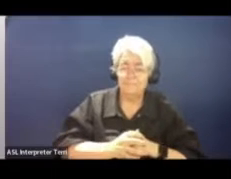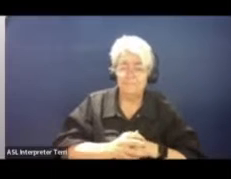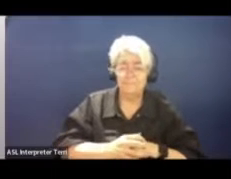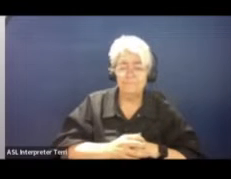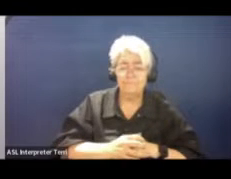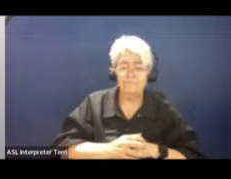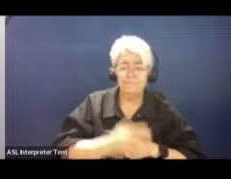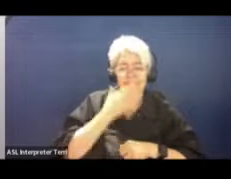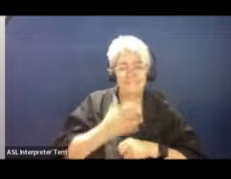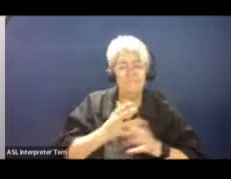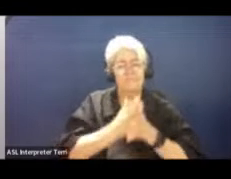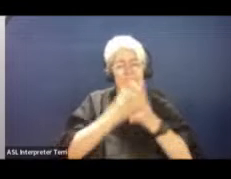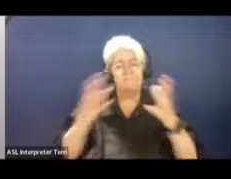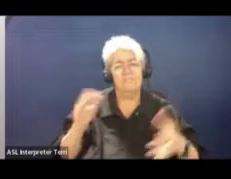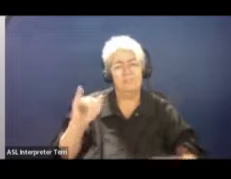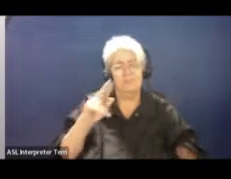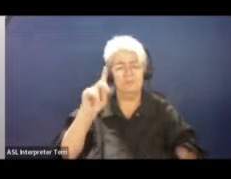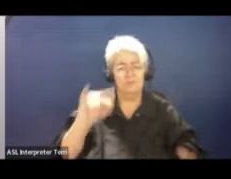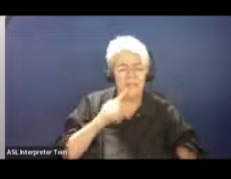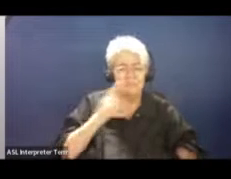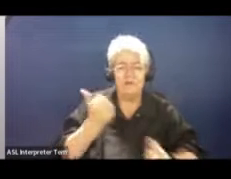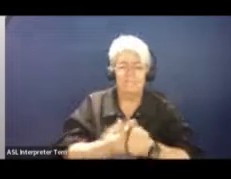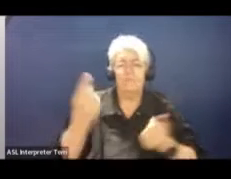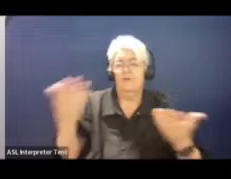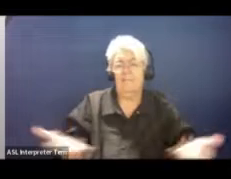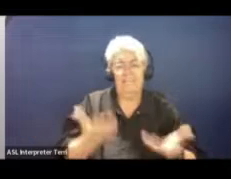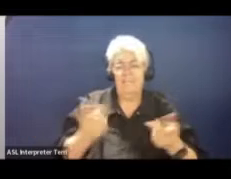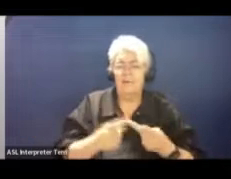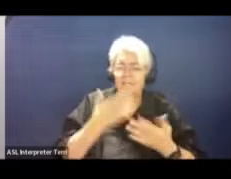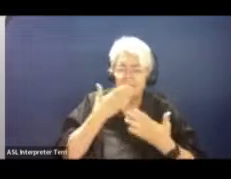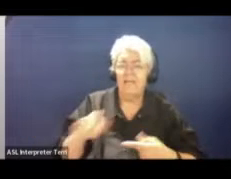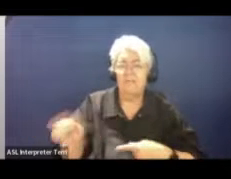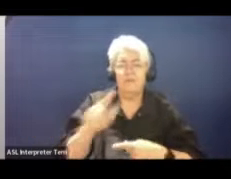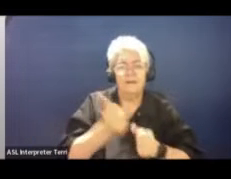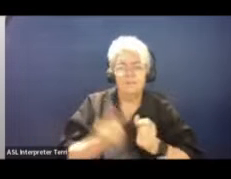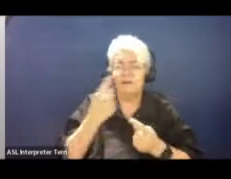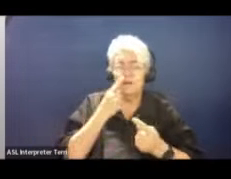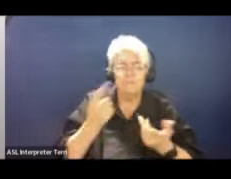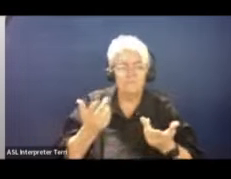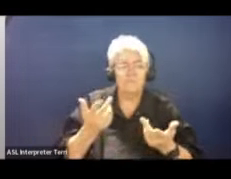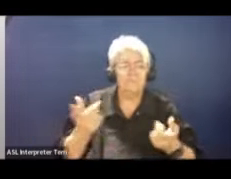Jack Storti: Thanks so much, Judy, and for everyone having me today. And thank you everyone for being here and putting in